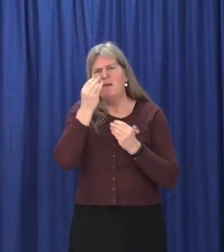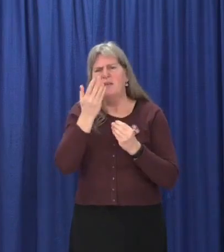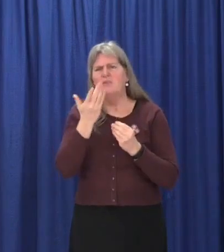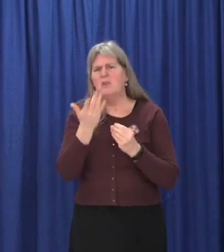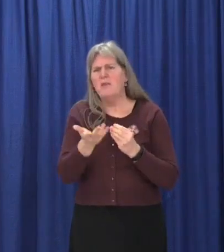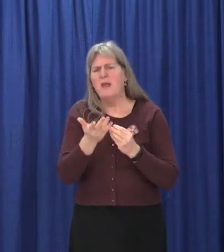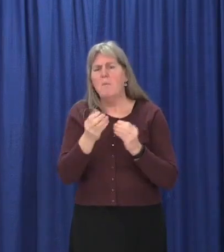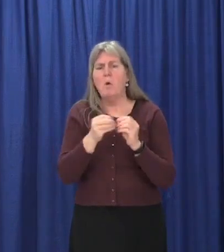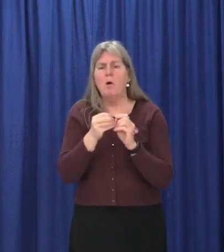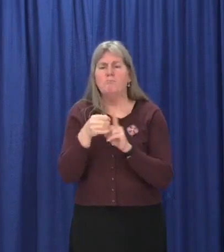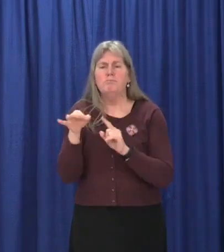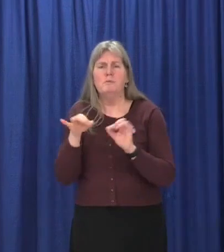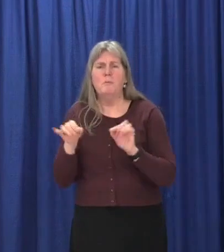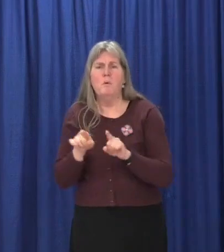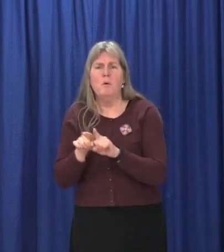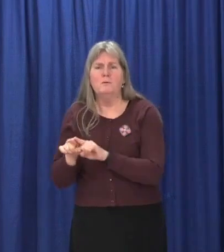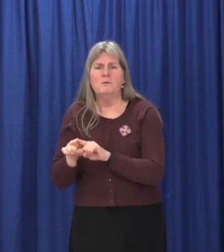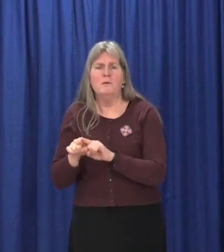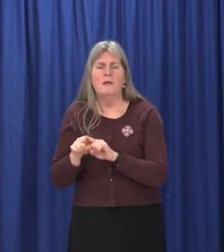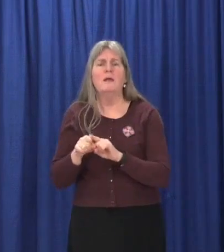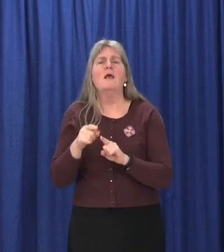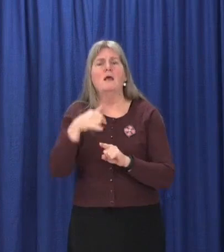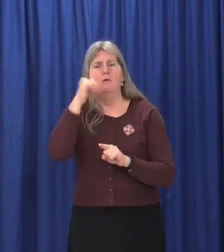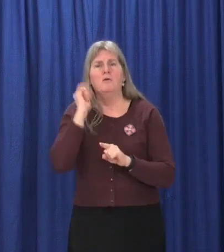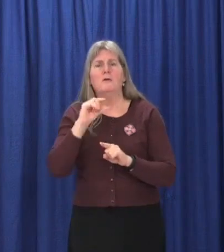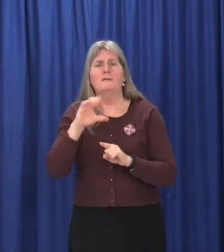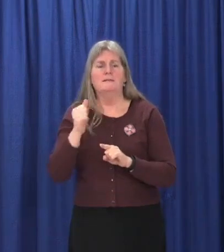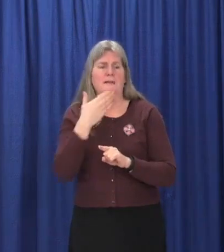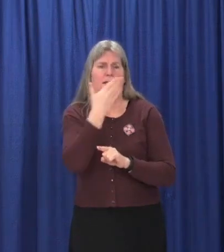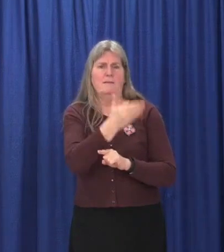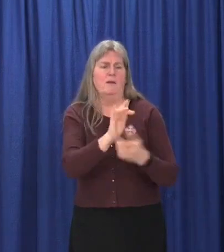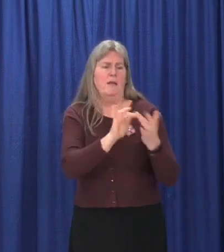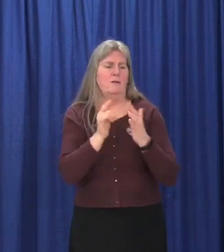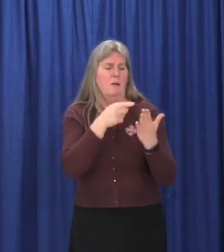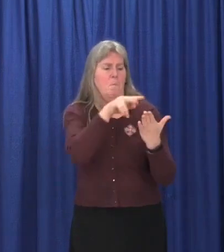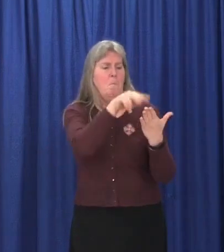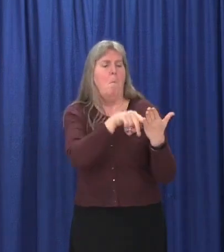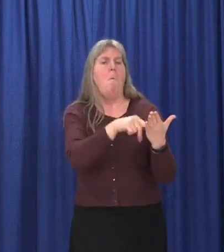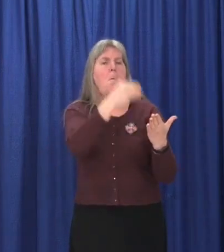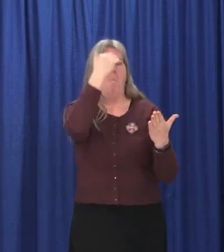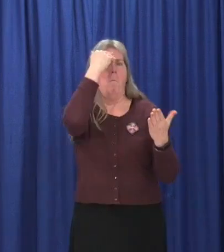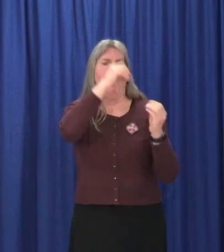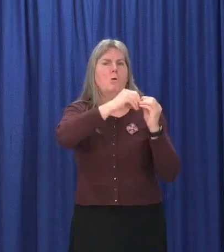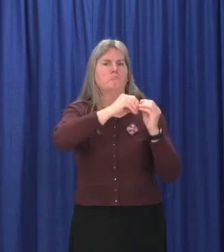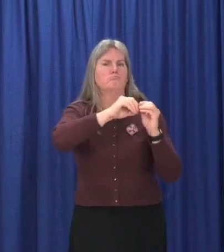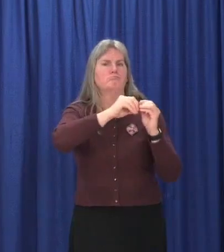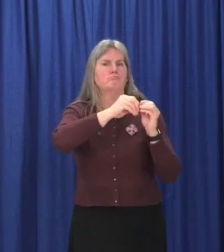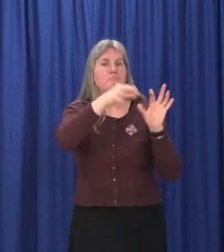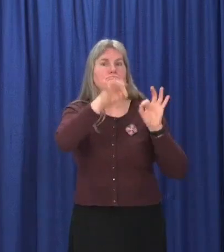information of course, online at yukon.ca. Today, I am excited,